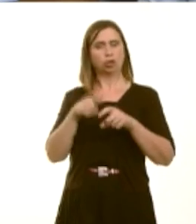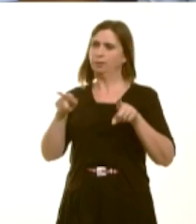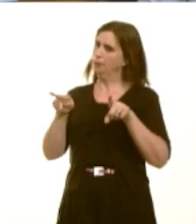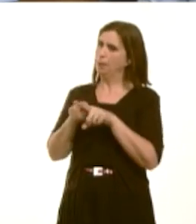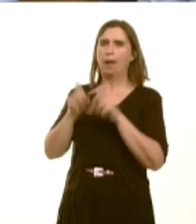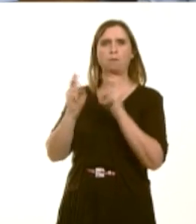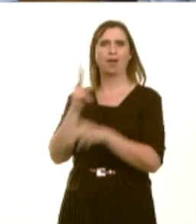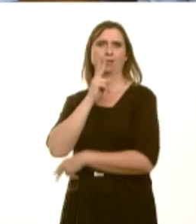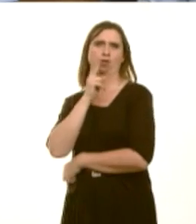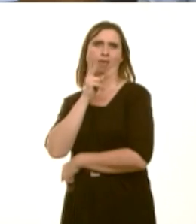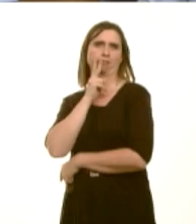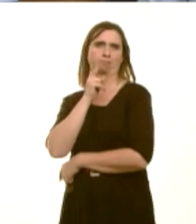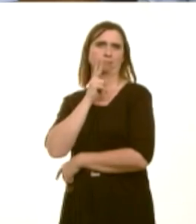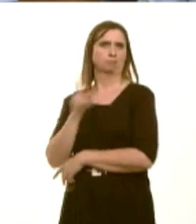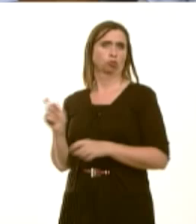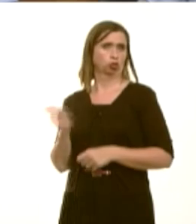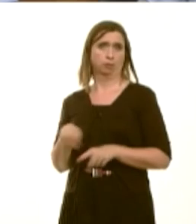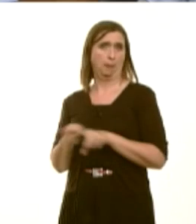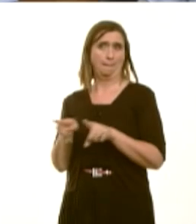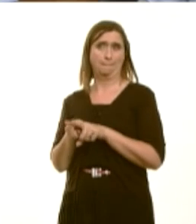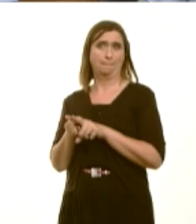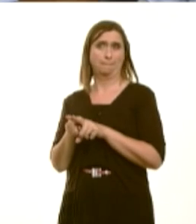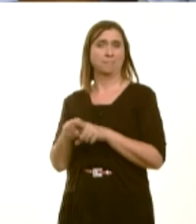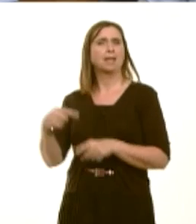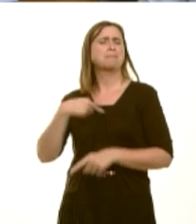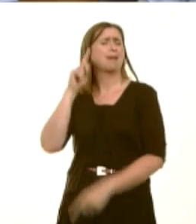again, I come back to the point that itís not the case that this is a whim or something